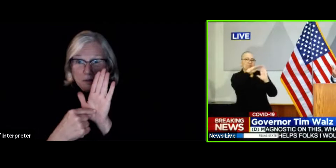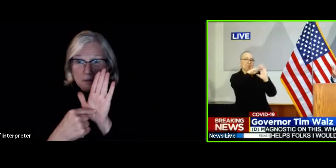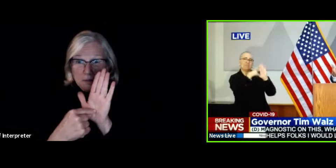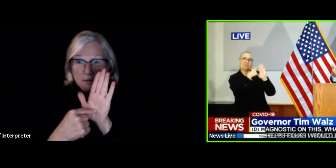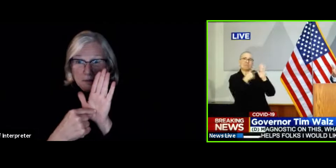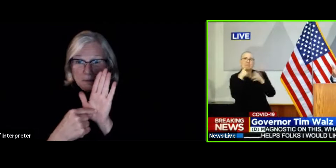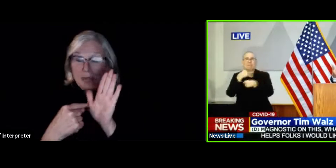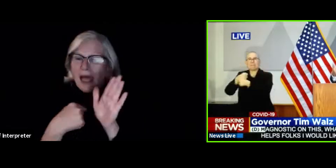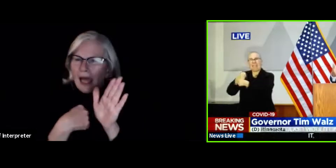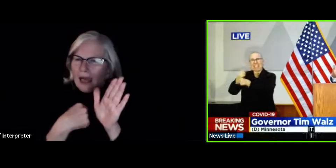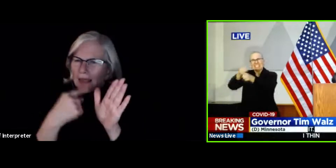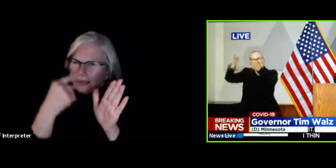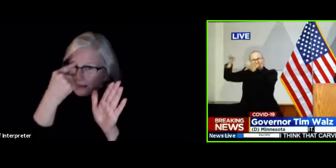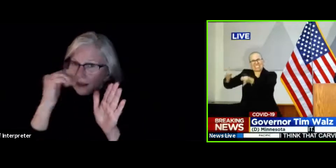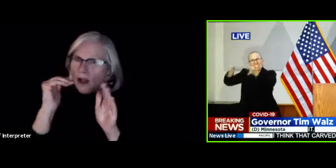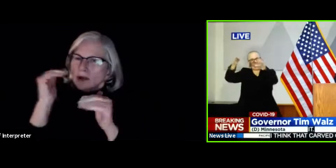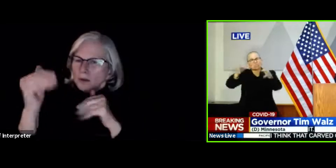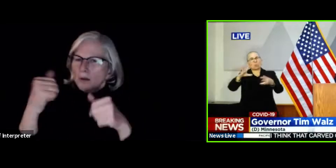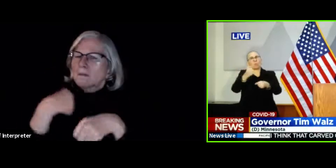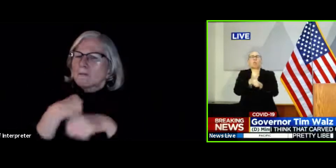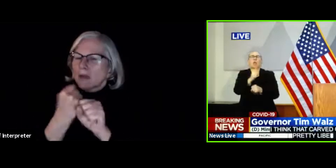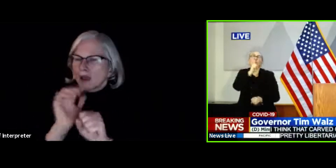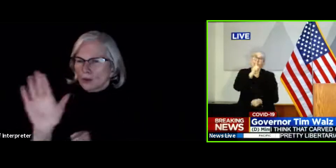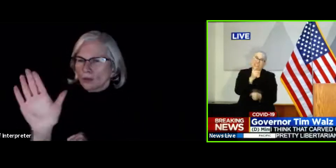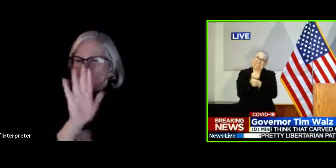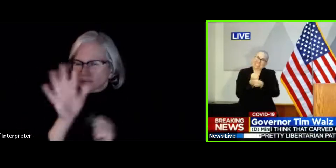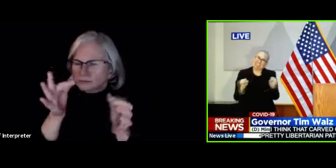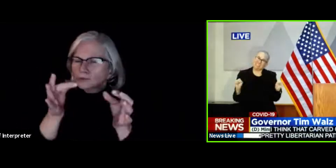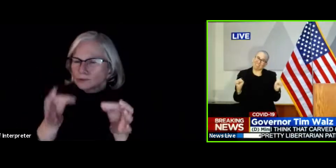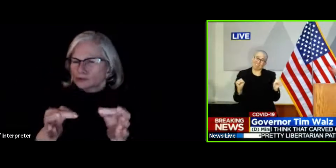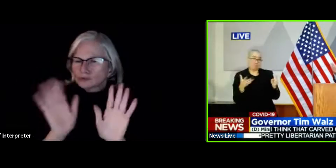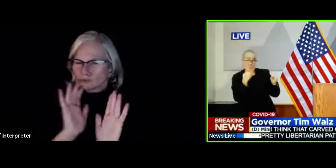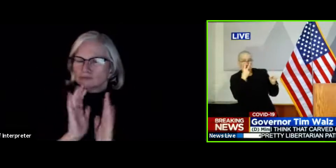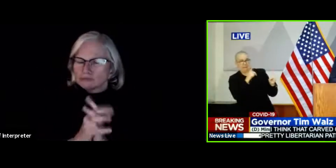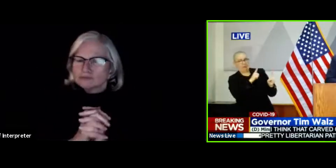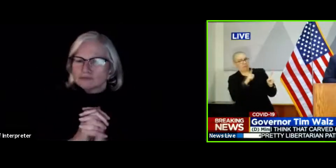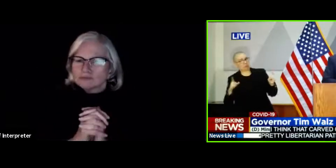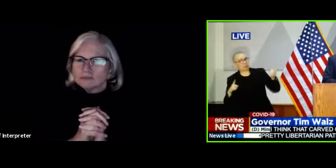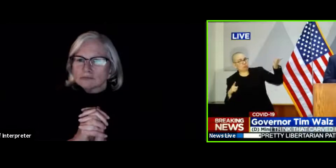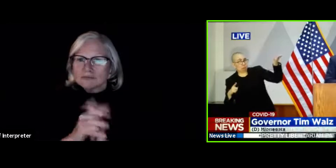BUT WE NEED TO MAKE SURE IT'S SAFE. IF THE LEGISLATURE CAN REACH SOME COMPROMISE AROUND THAT, I'M